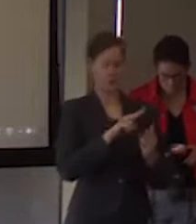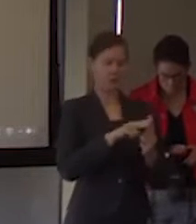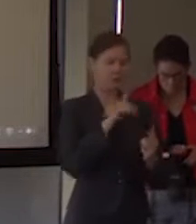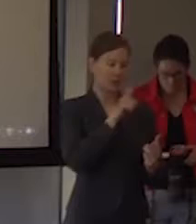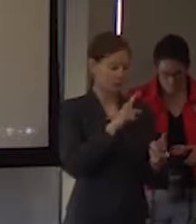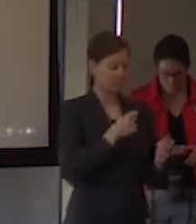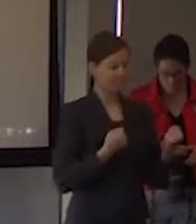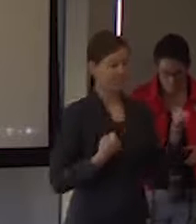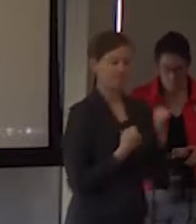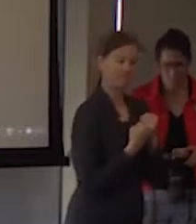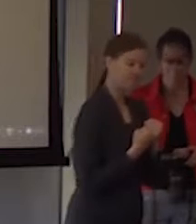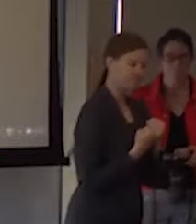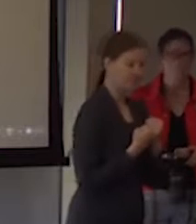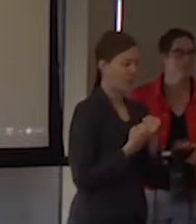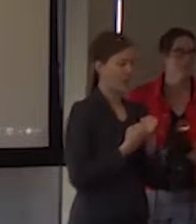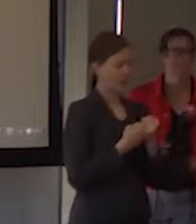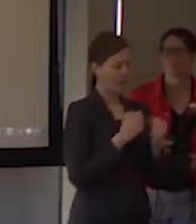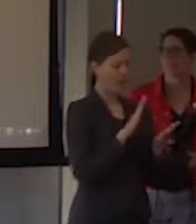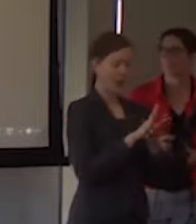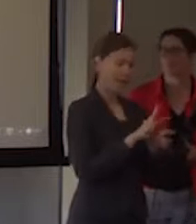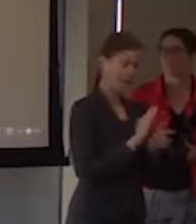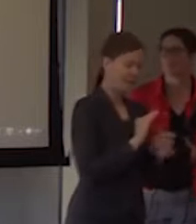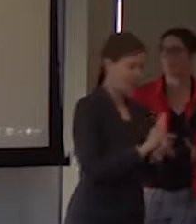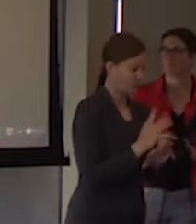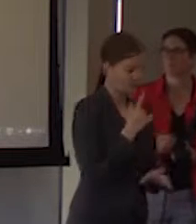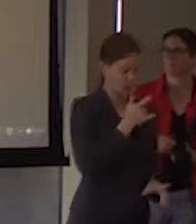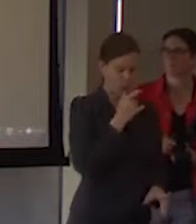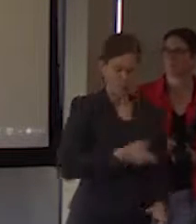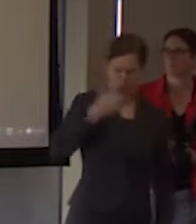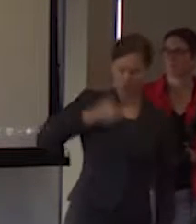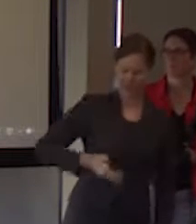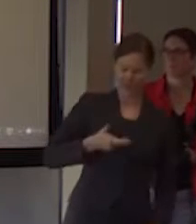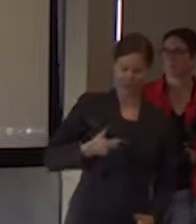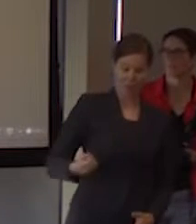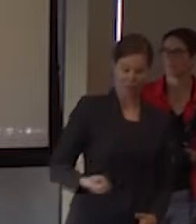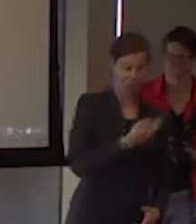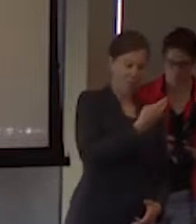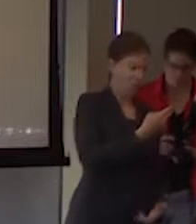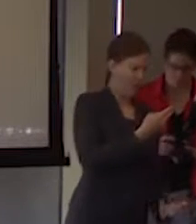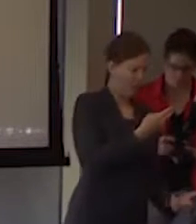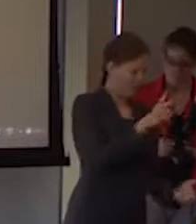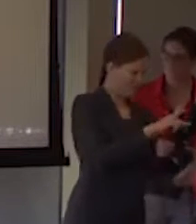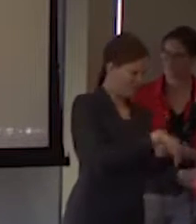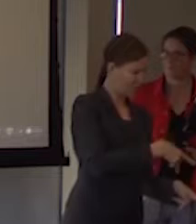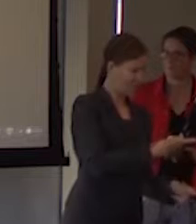with my academic advisor and be like 'who are we if we throw the BME patient out of BME'.